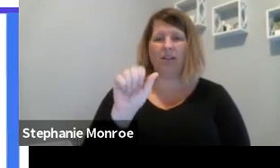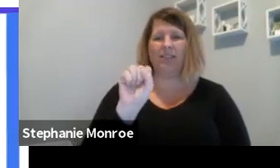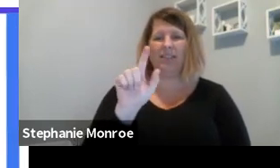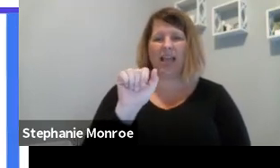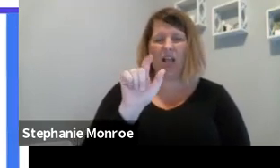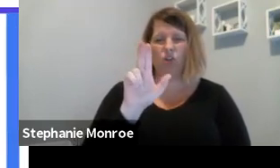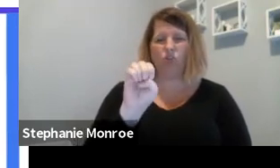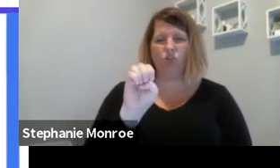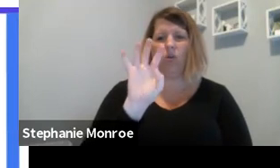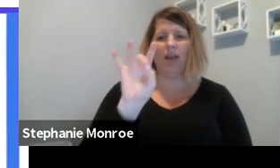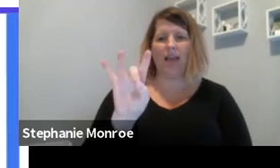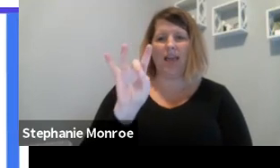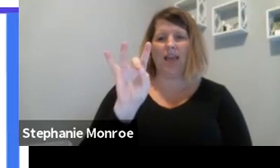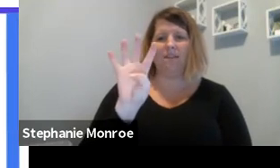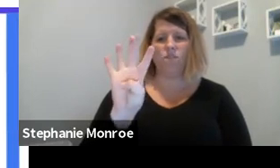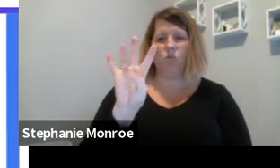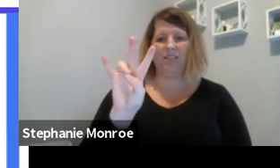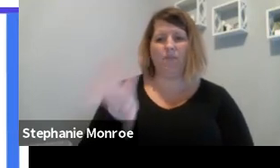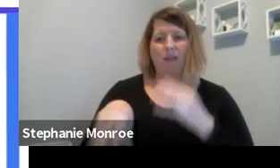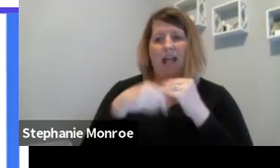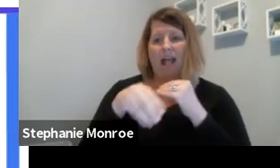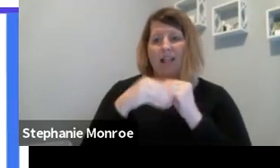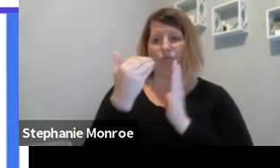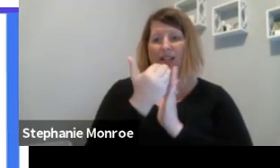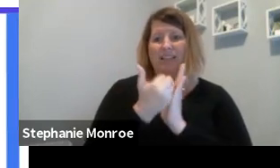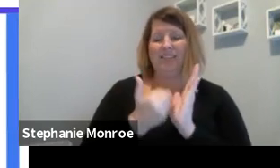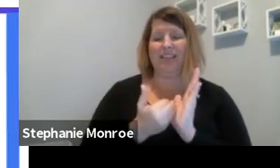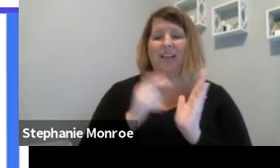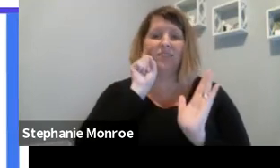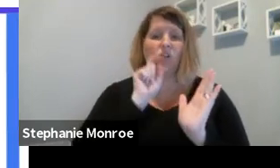was added to the listing of sexual violence offenses.